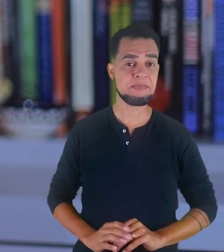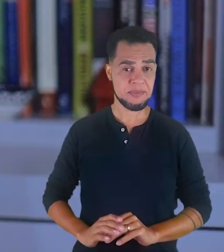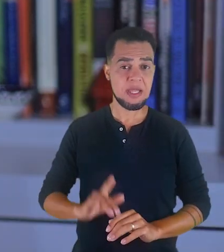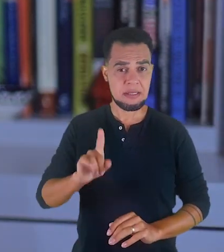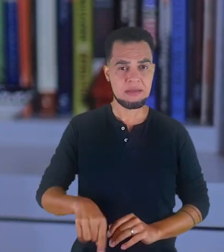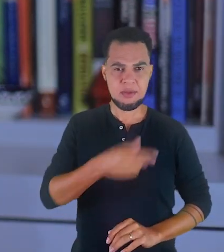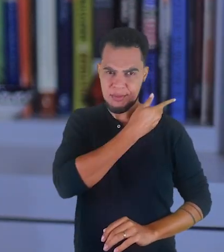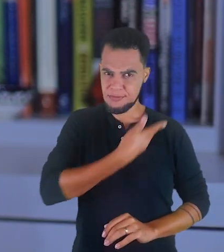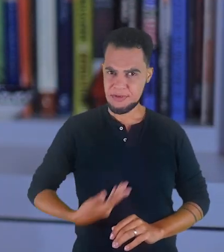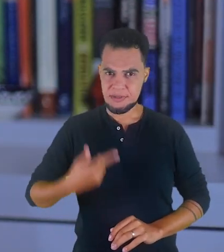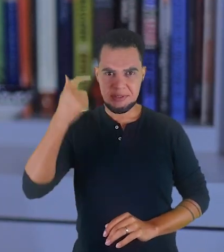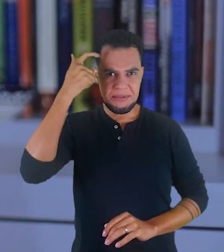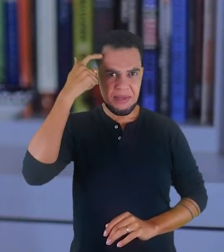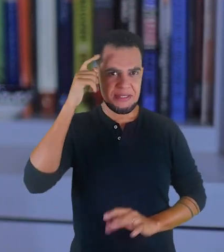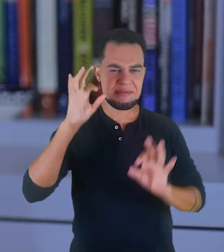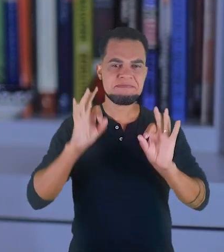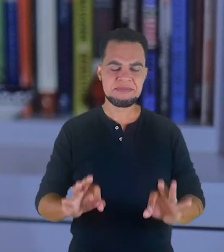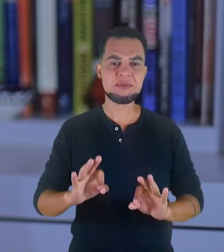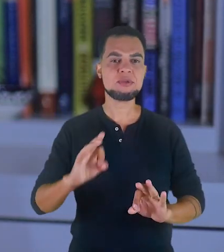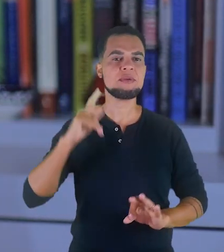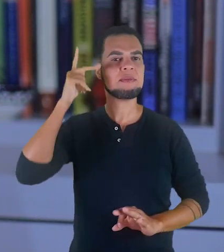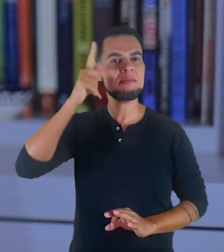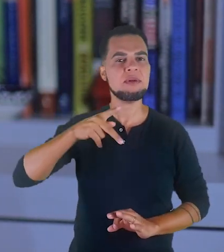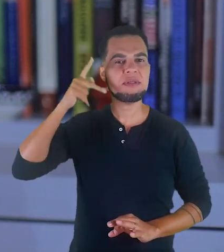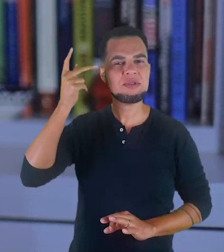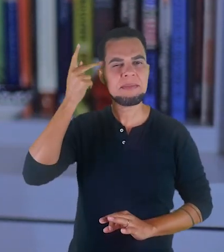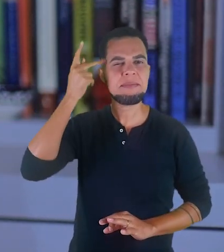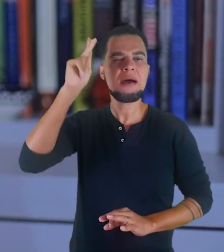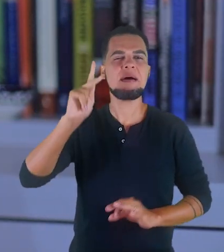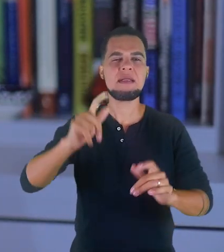And this administration actually thinks about policies for a majority,